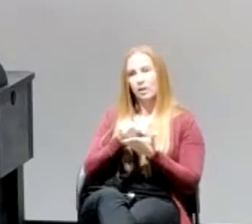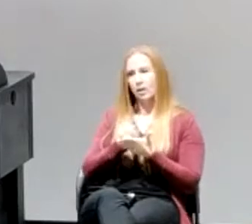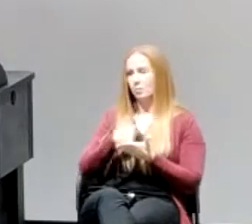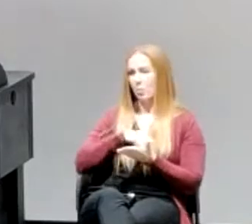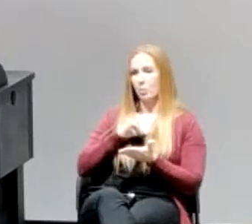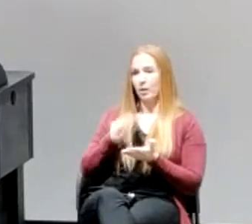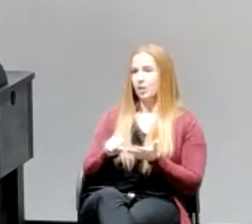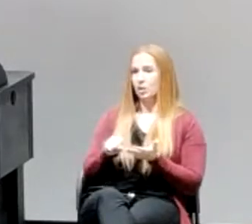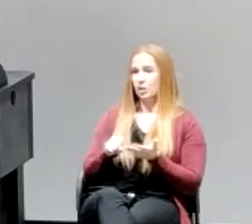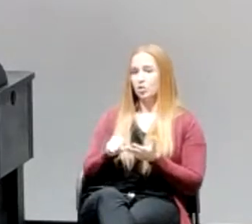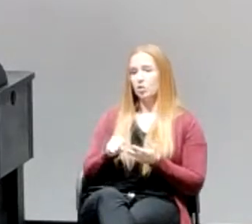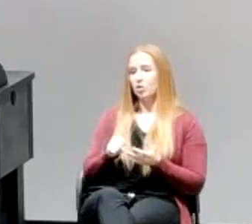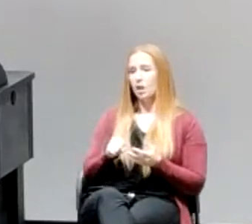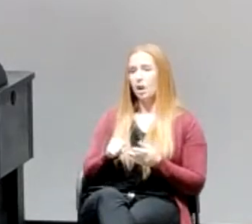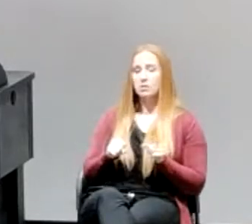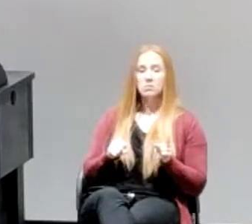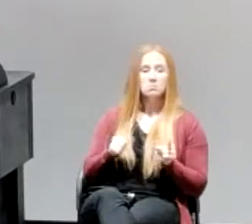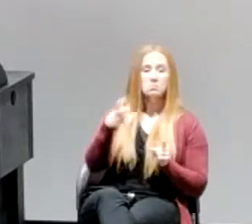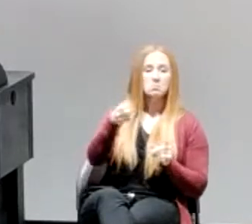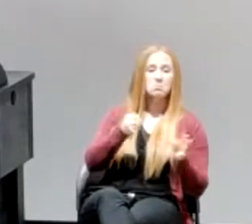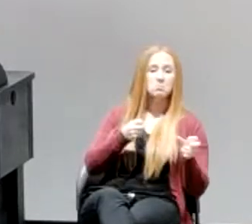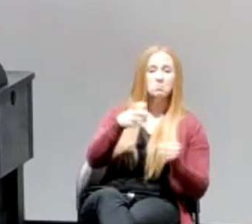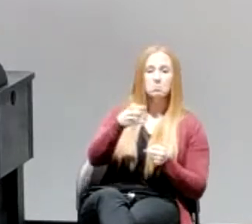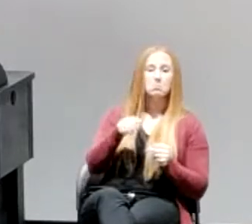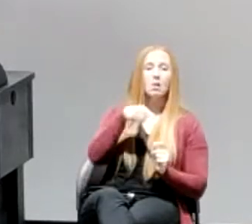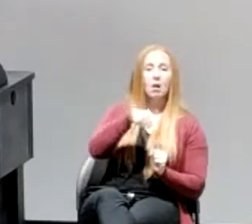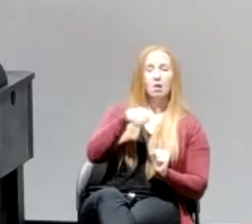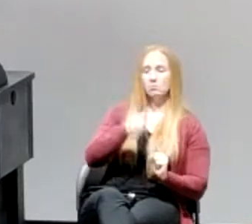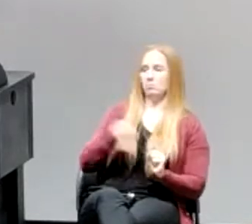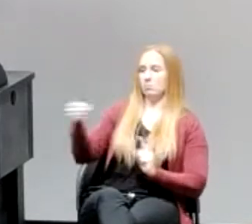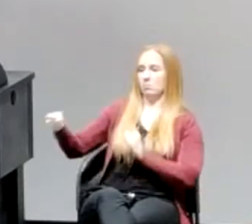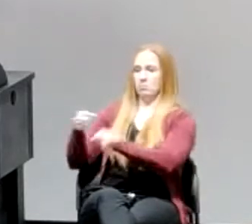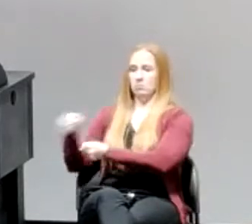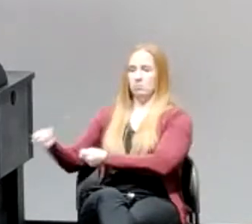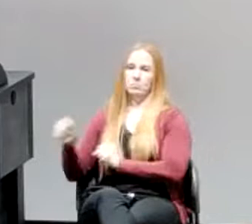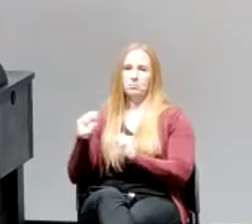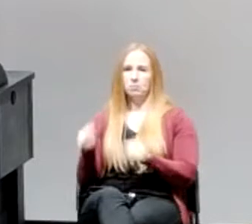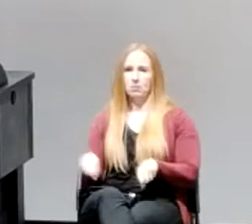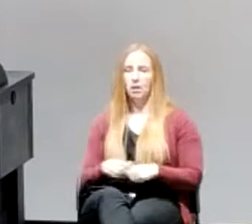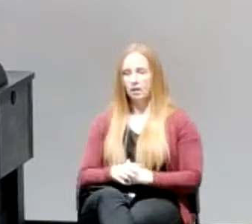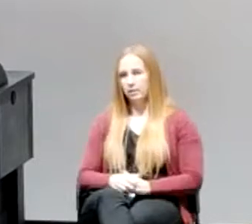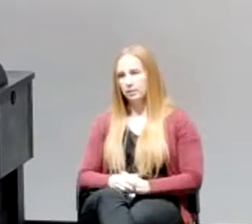Higher education, we don't need to grow and expand to meet and challenge what's happening in the economy.